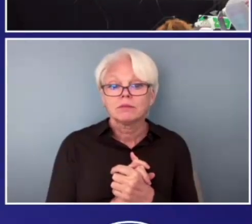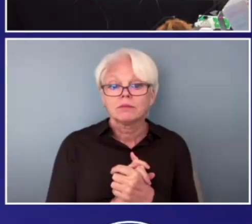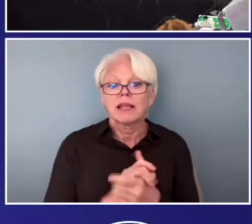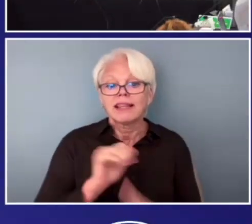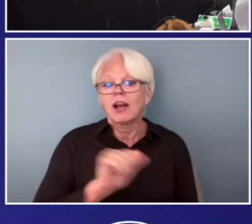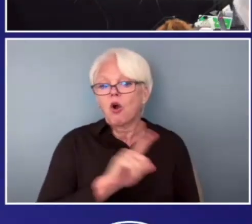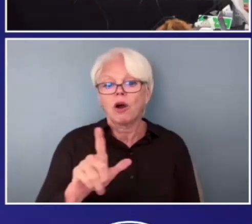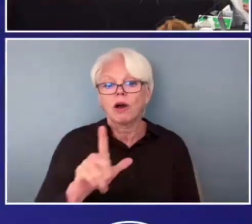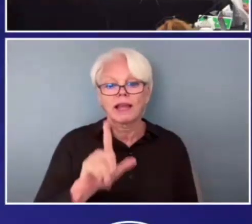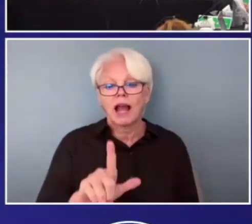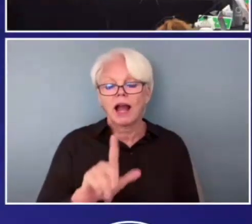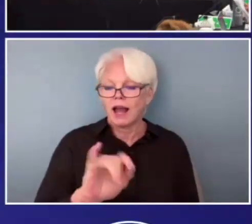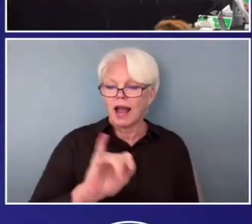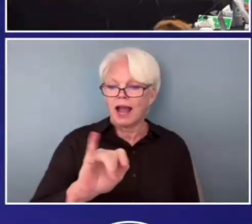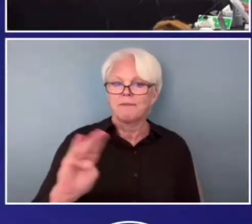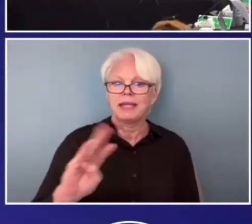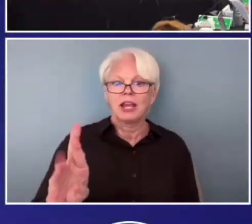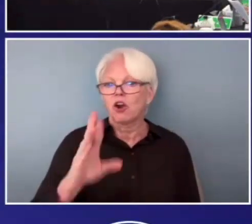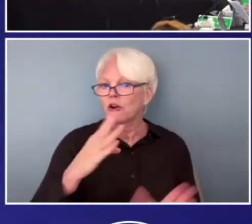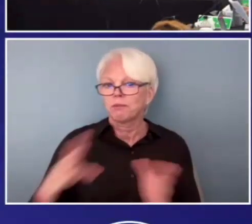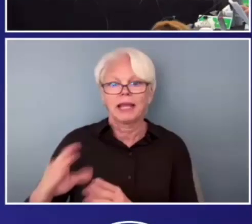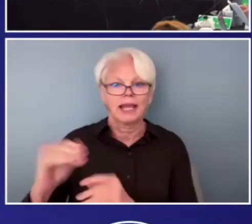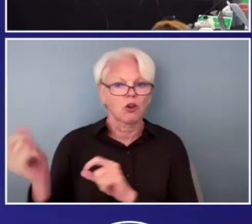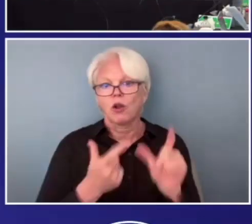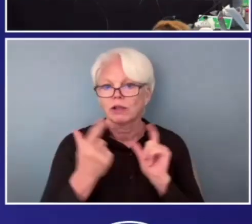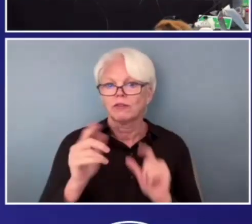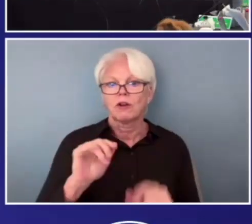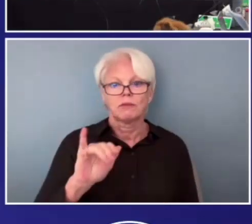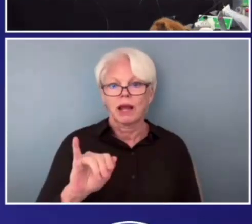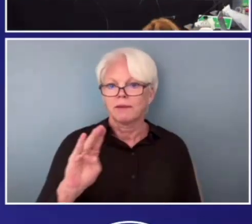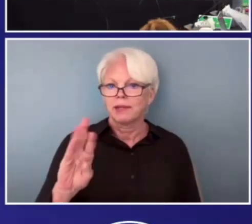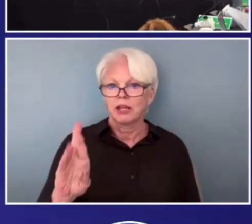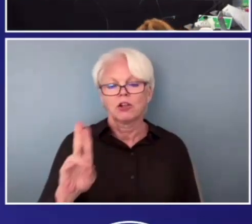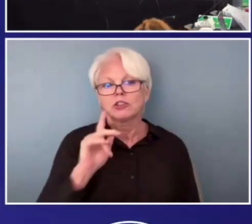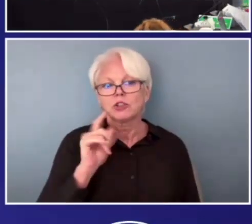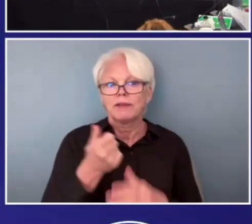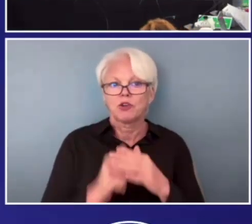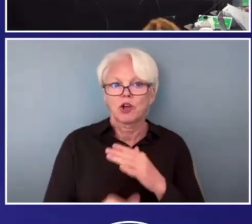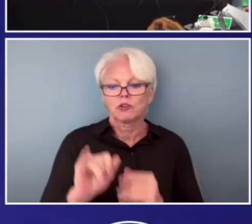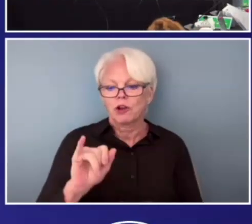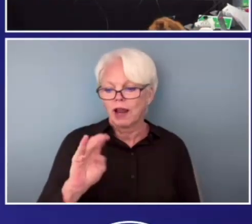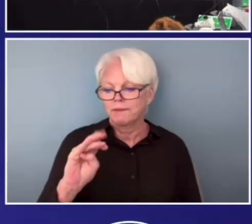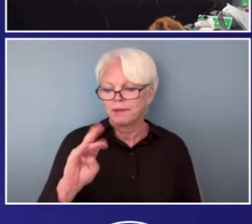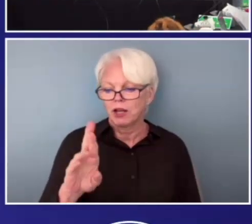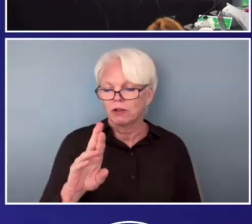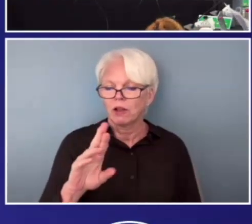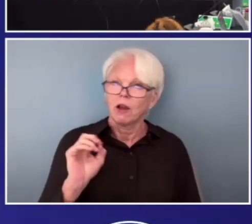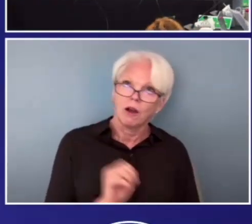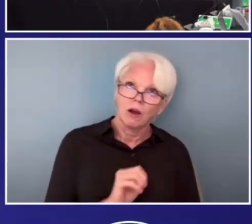So if you're under IBR -- or, yeah.